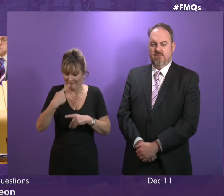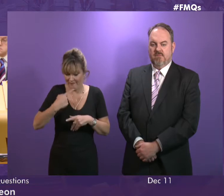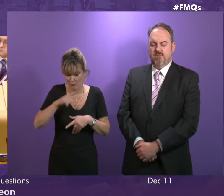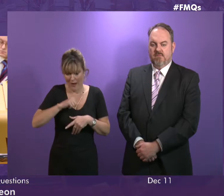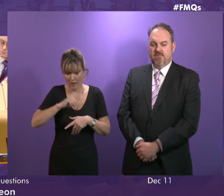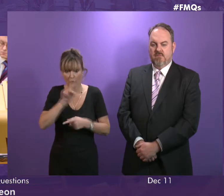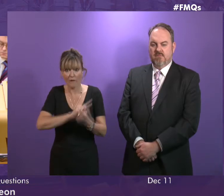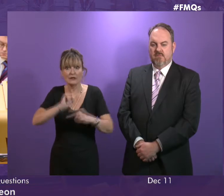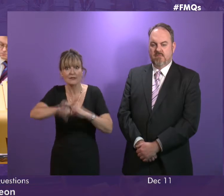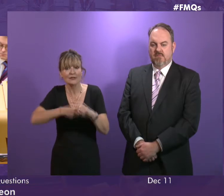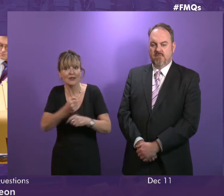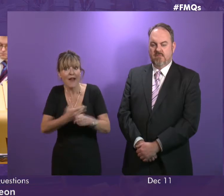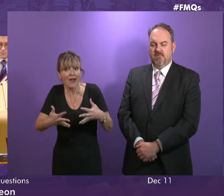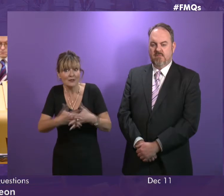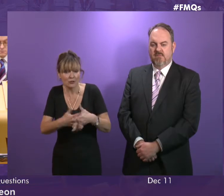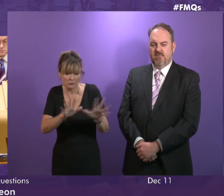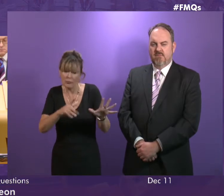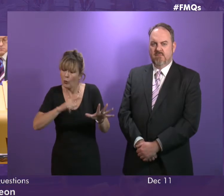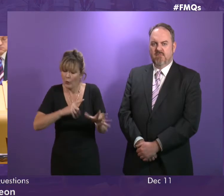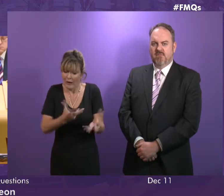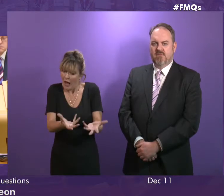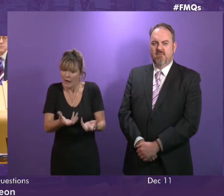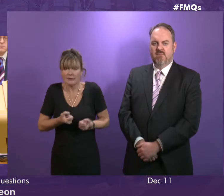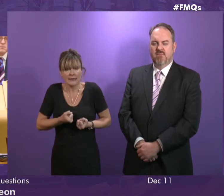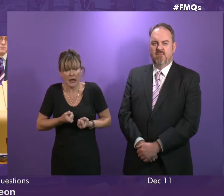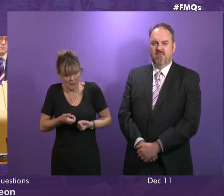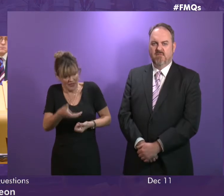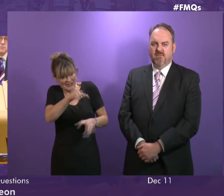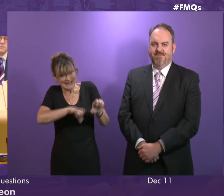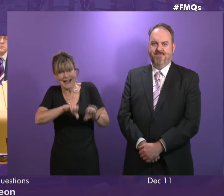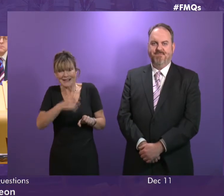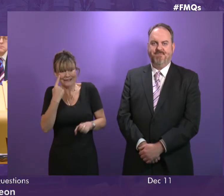Government accepts the science. That is why we put forward and had passed in the Parliament